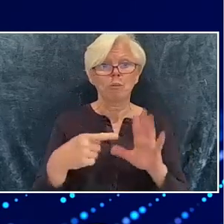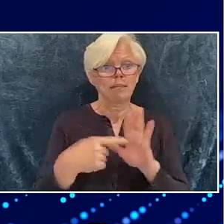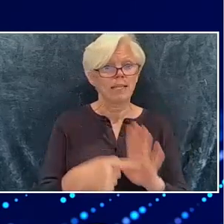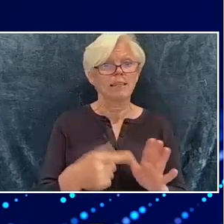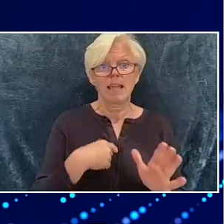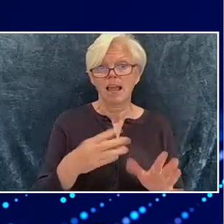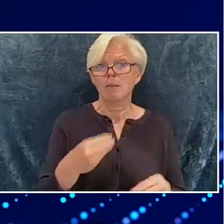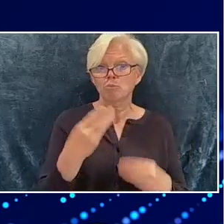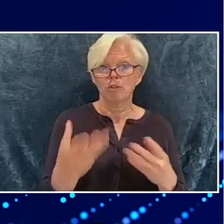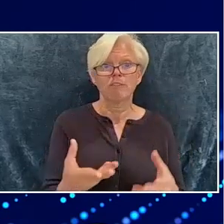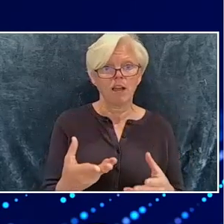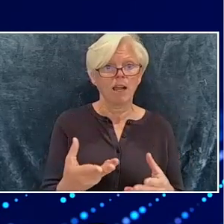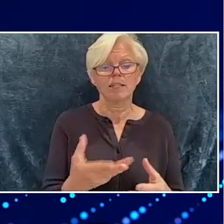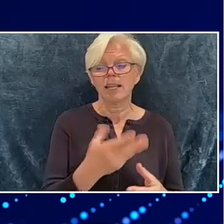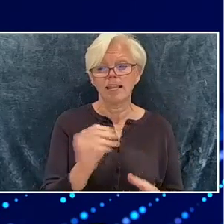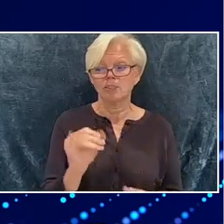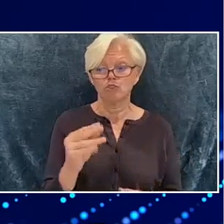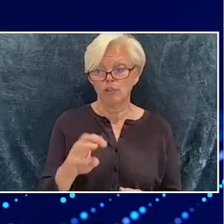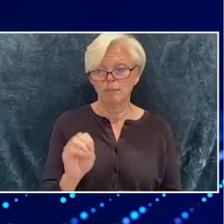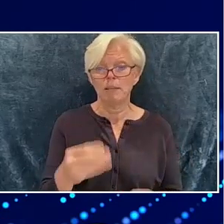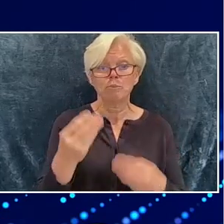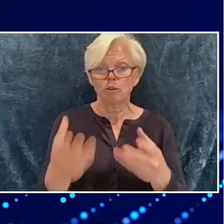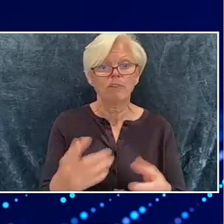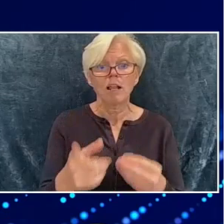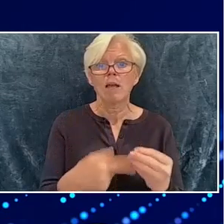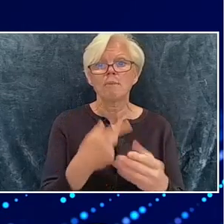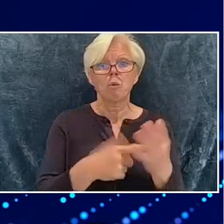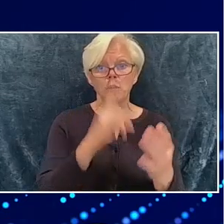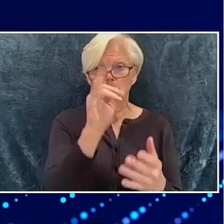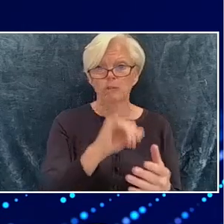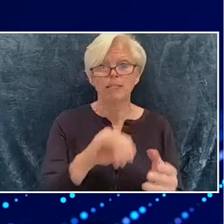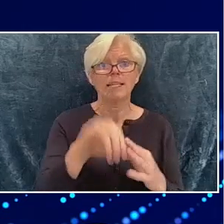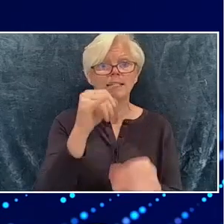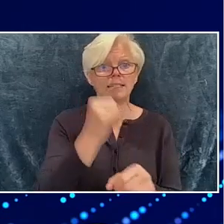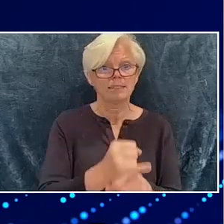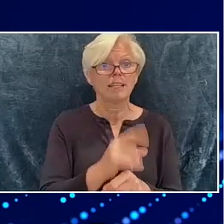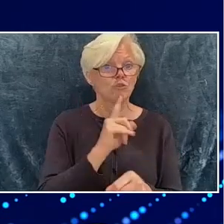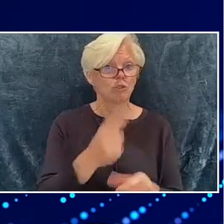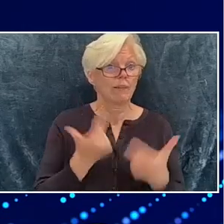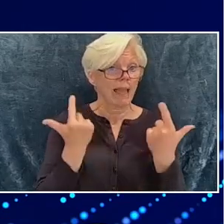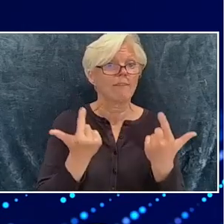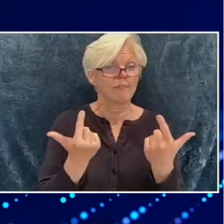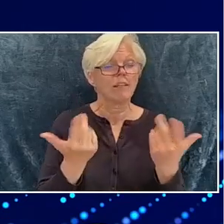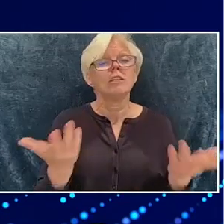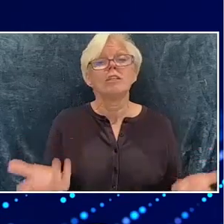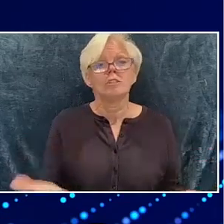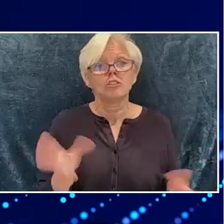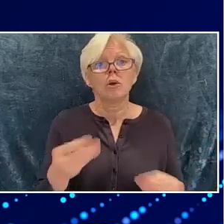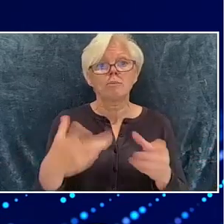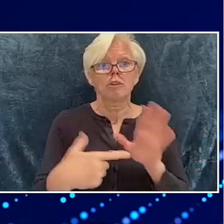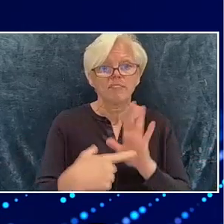Jamie provided in terms of what this looks like in institutions in real life. So I provided the example of my